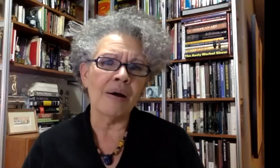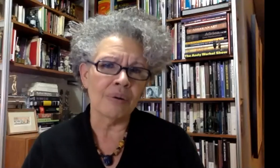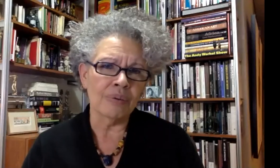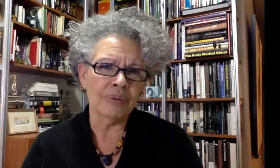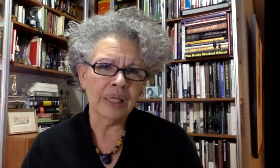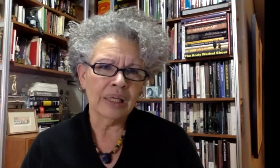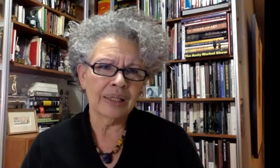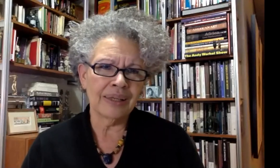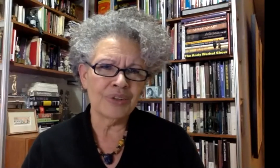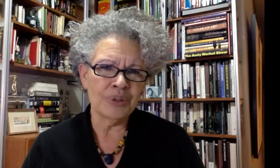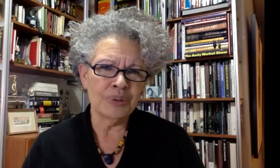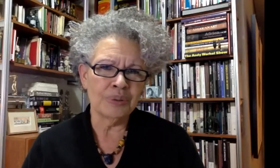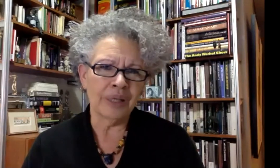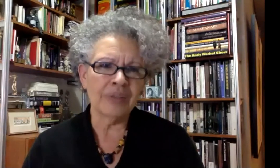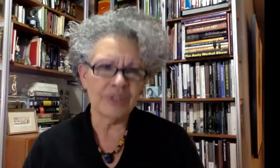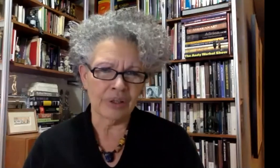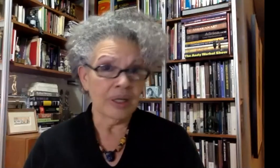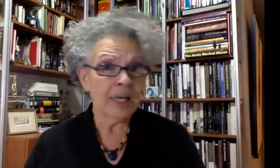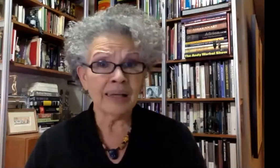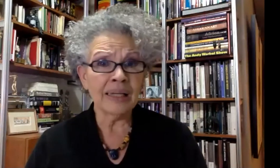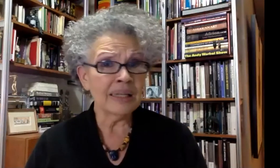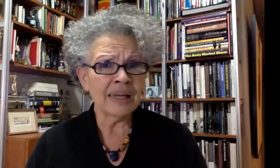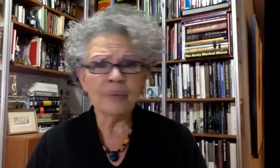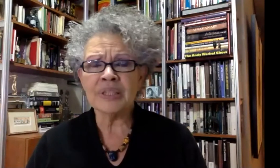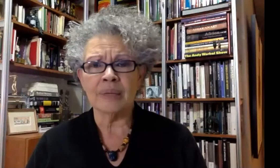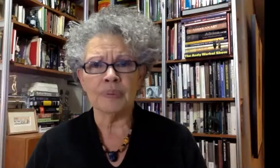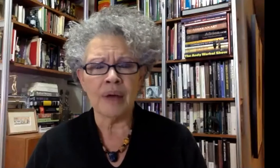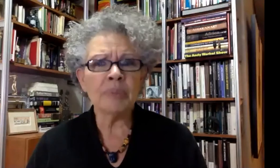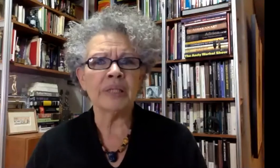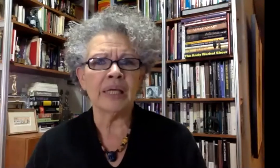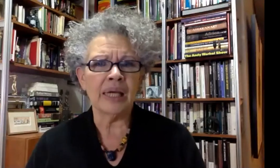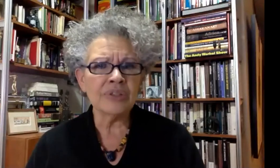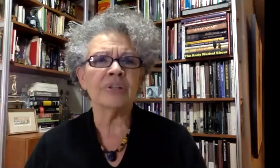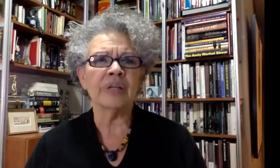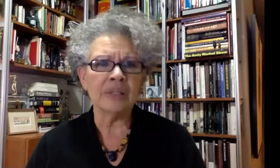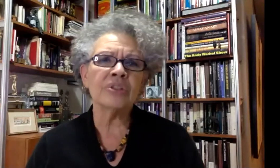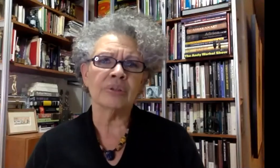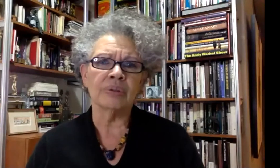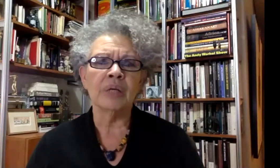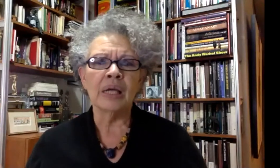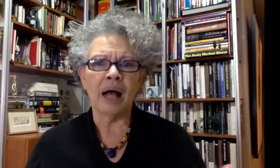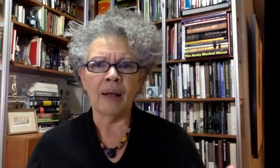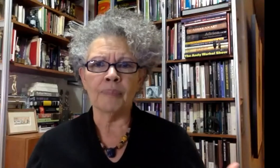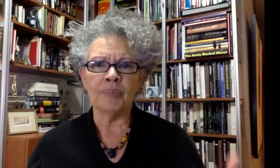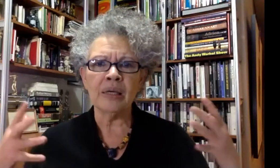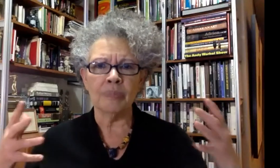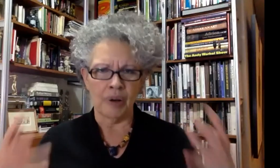that she is connected to, people that are are of European descent and that she felt